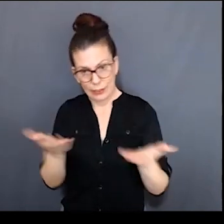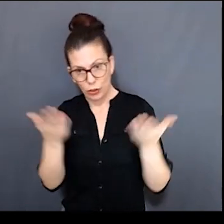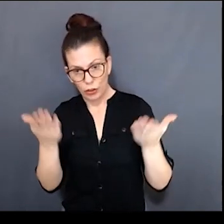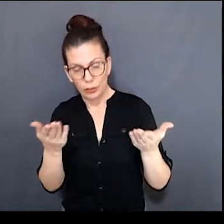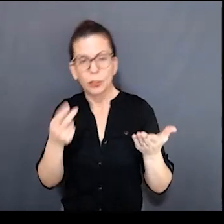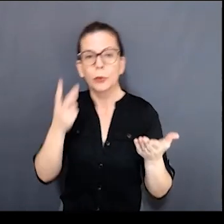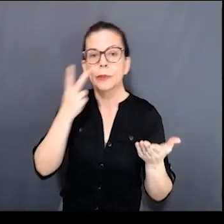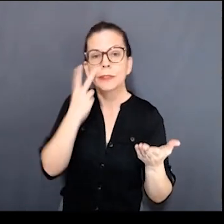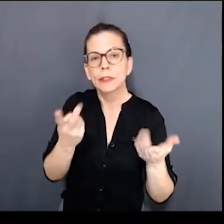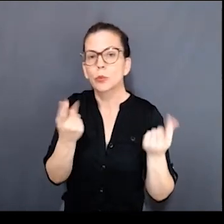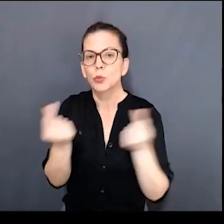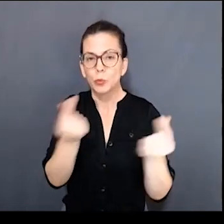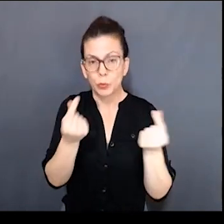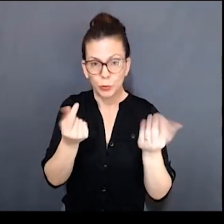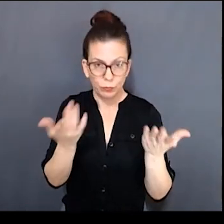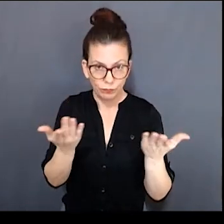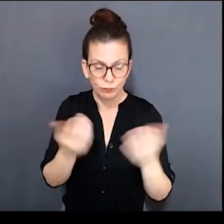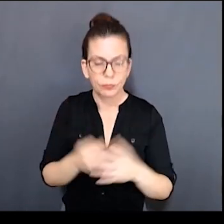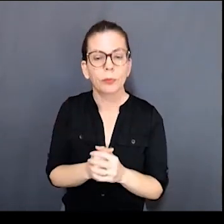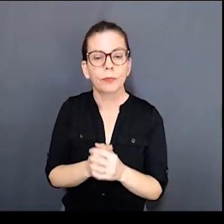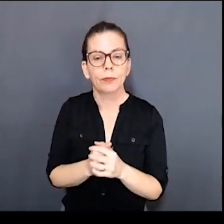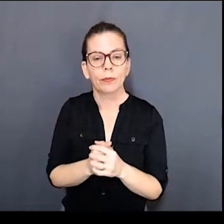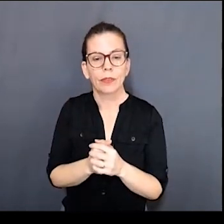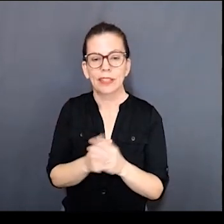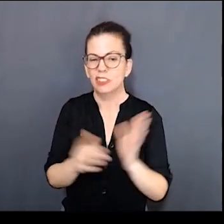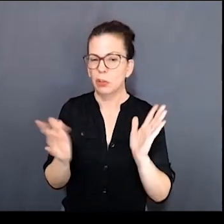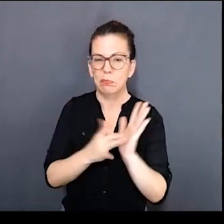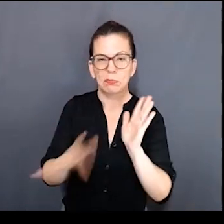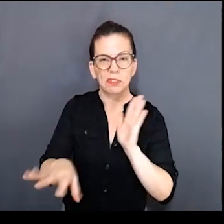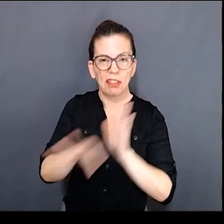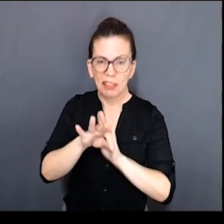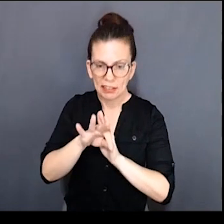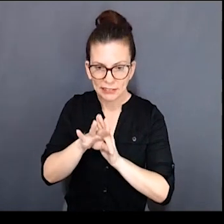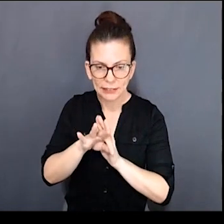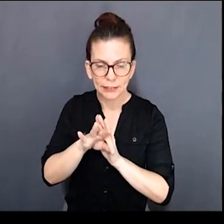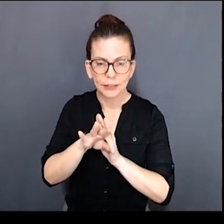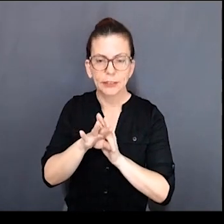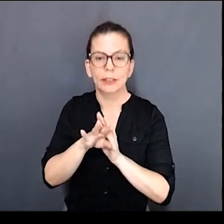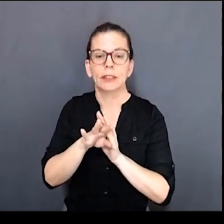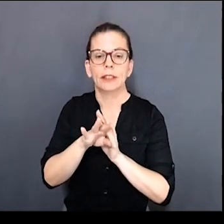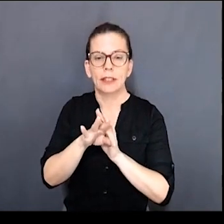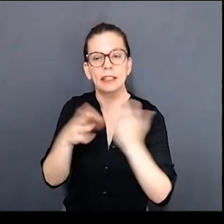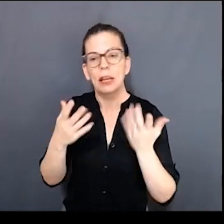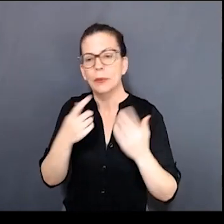let's see what we can do with it, right? So I'll just click select, and then I'm going to say,